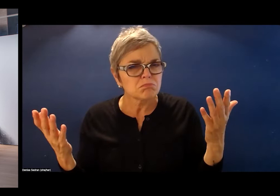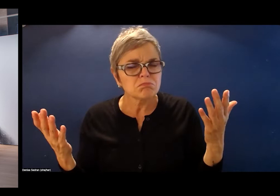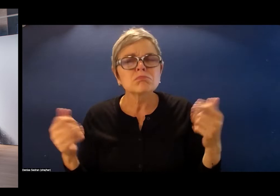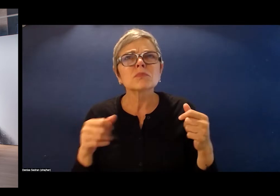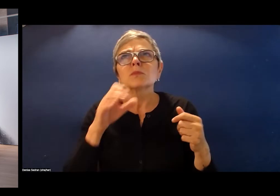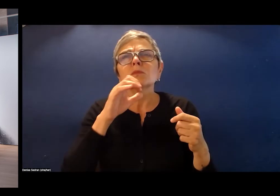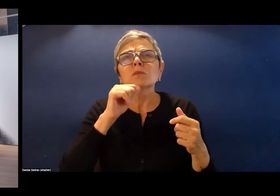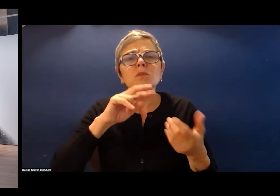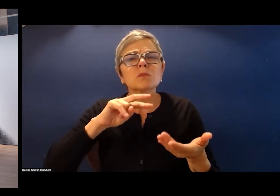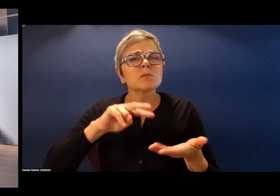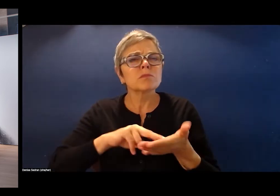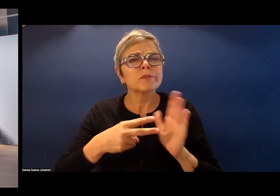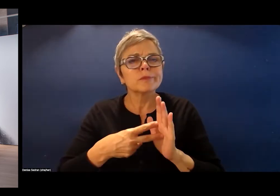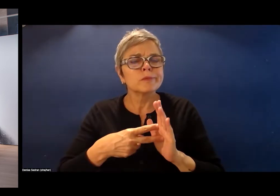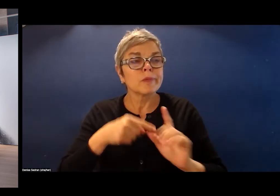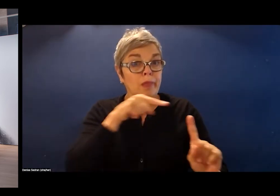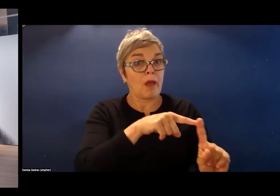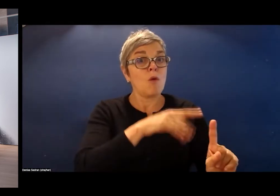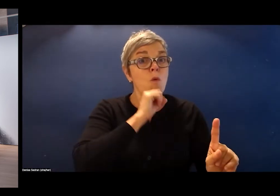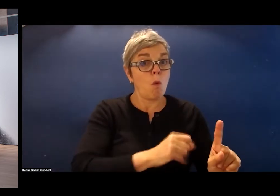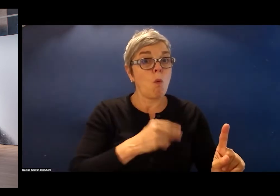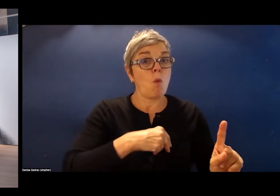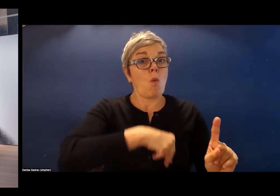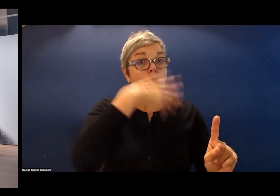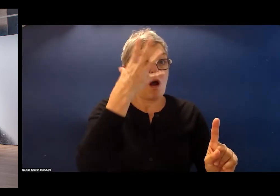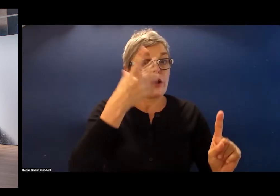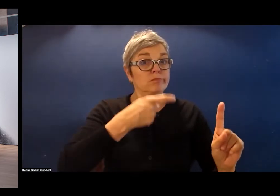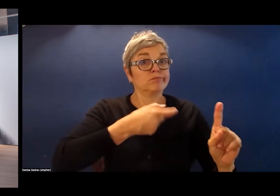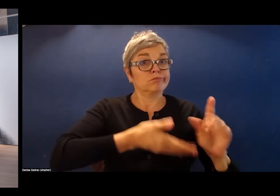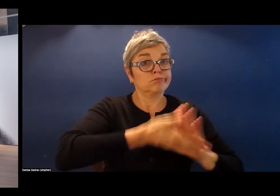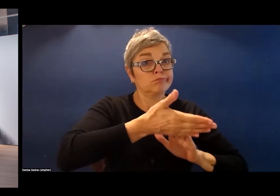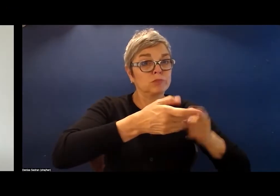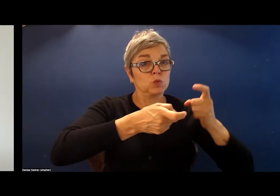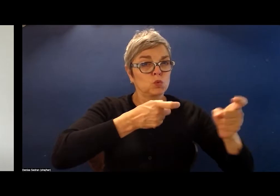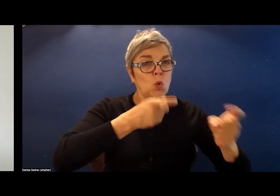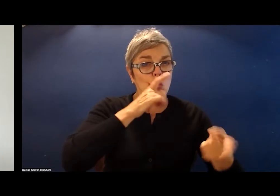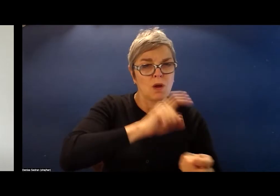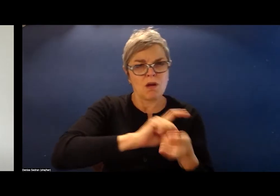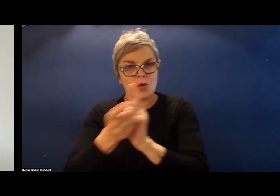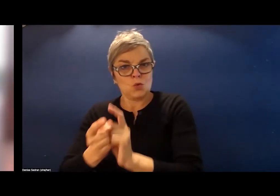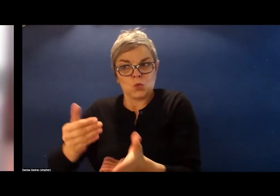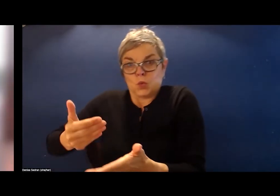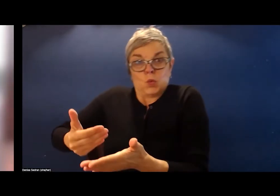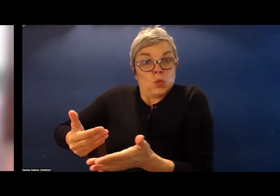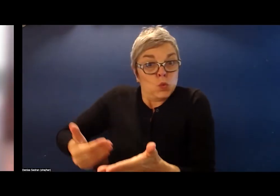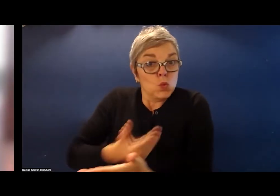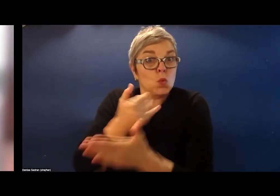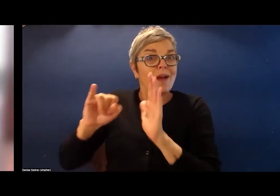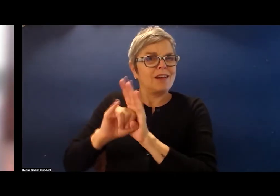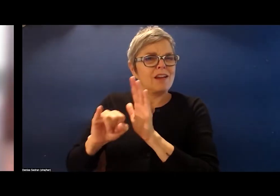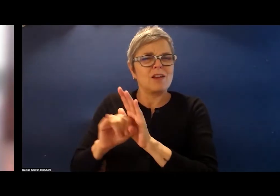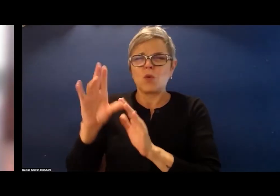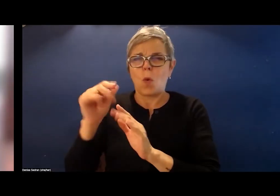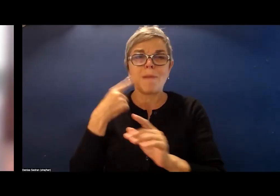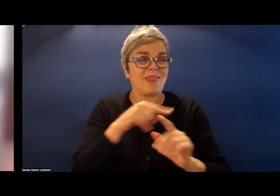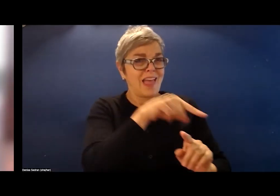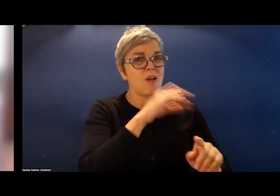was necessarily moving towards a new gendered identity, but that we were very much trying to shake that old gendered identity.